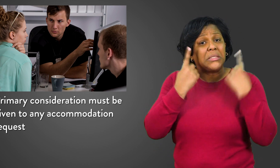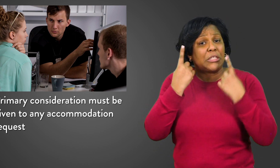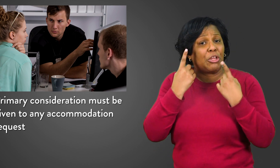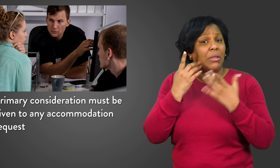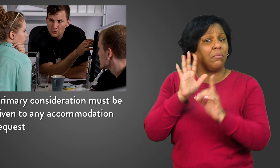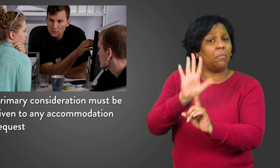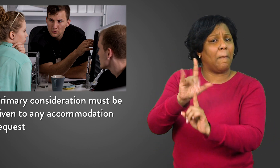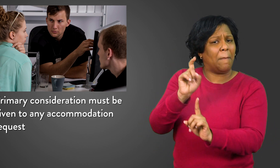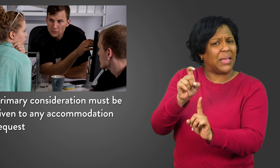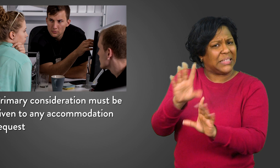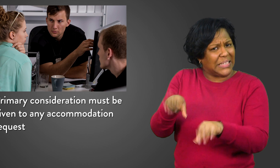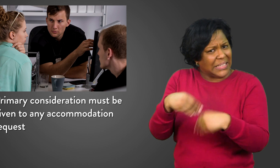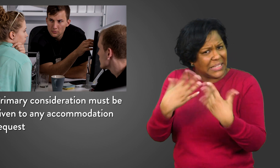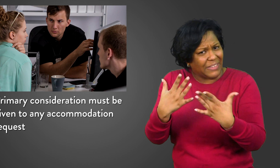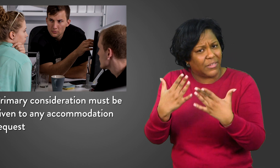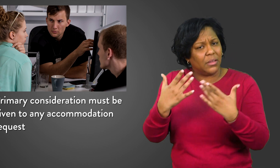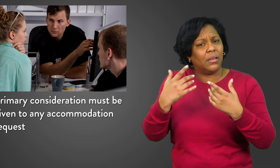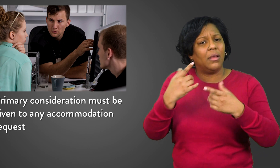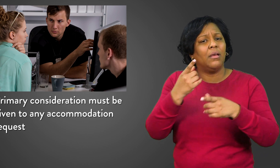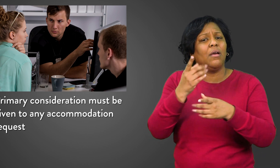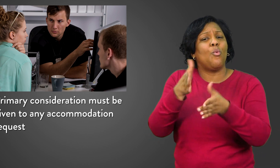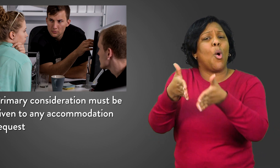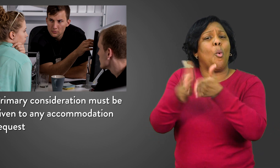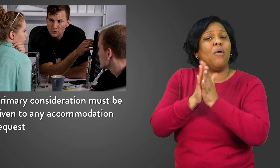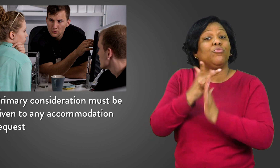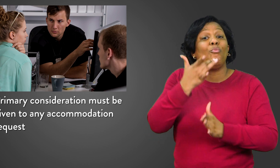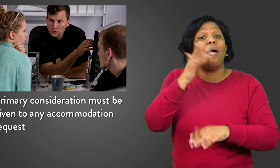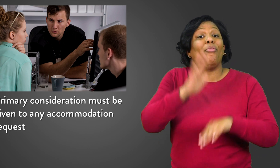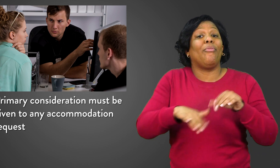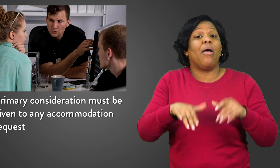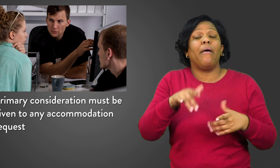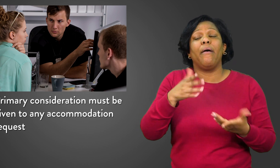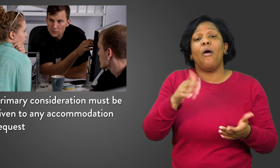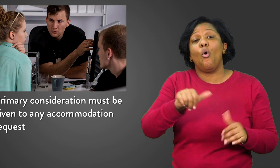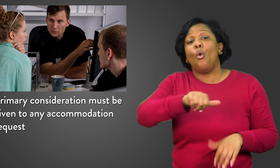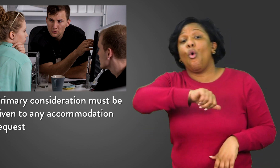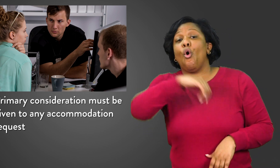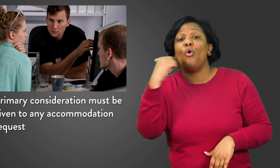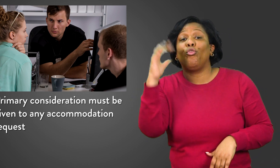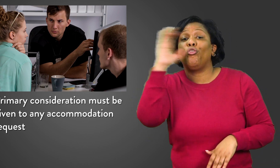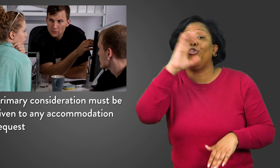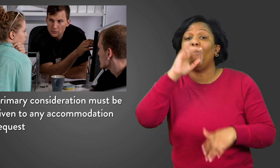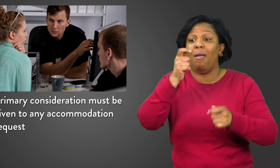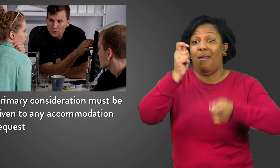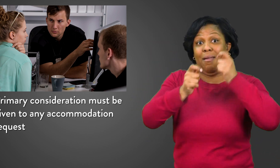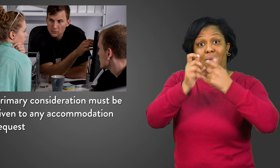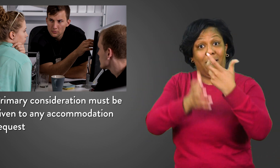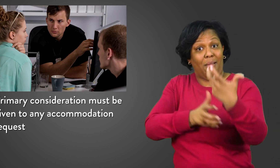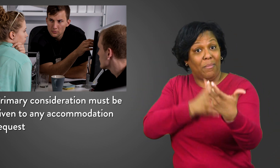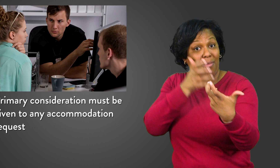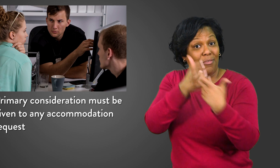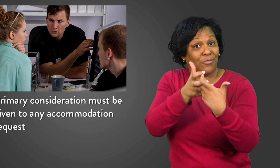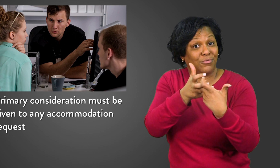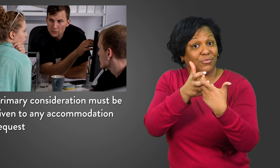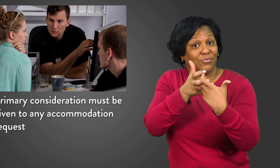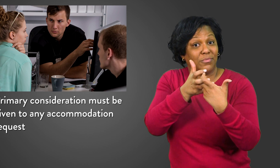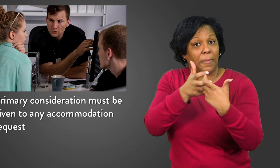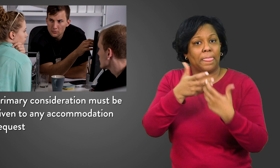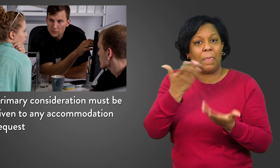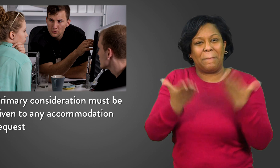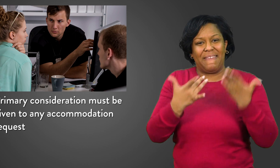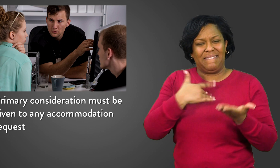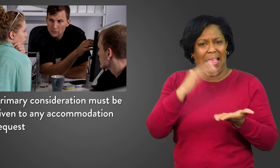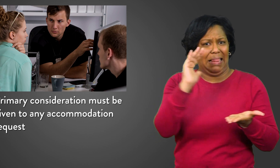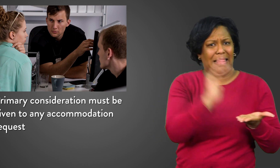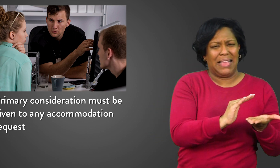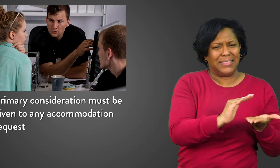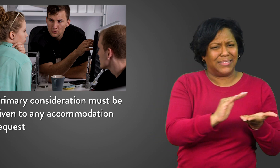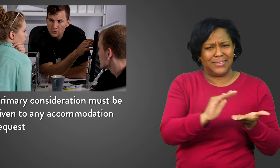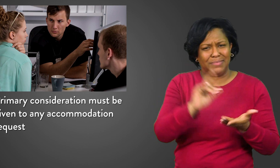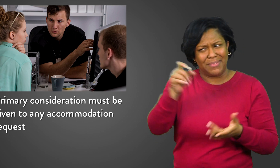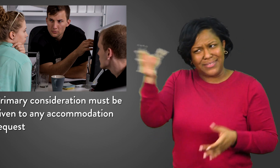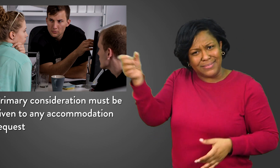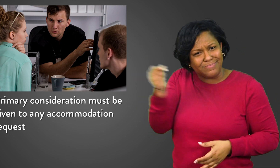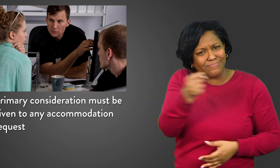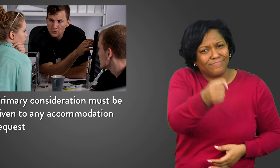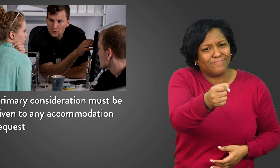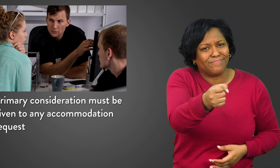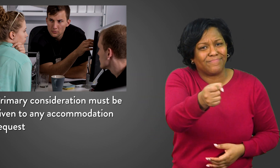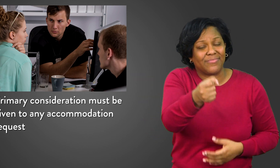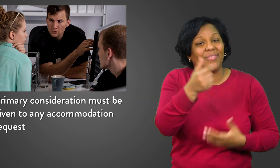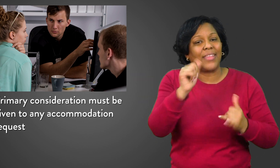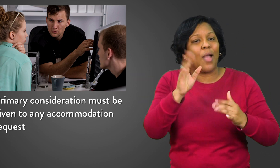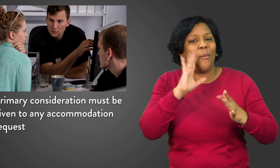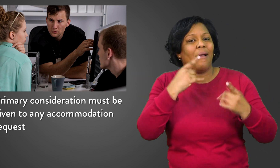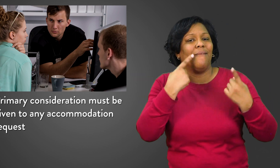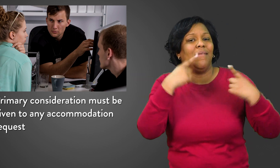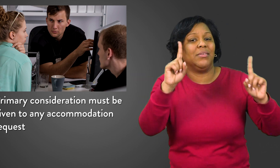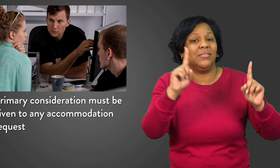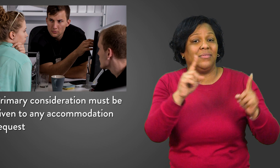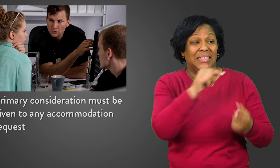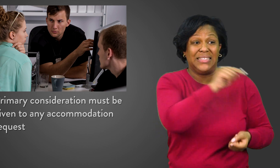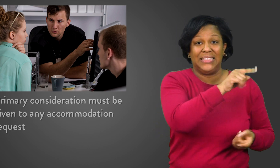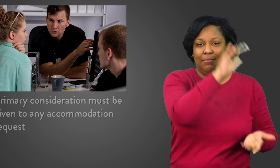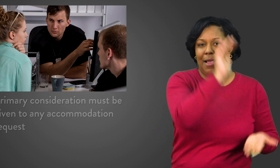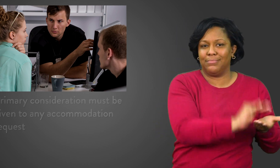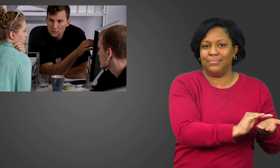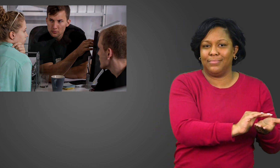rather than offering another accommodation that may be less effective.